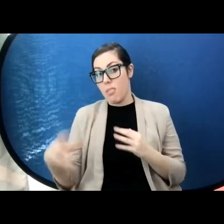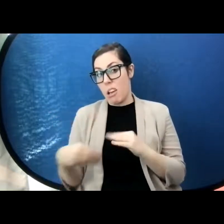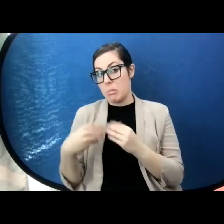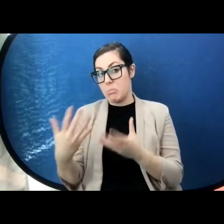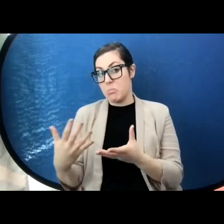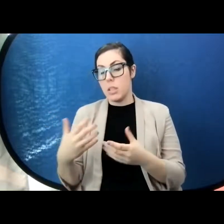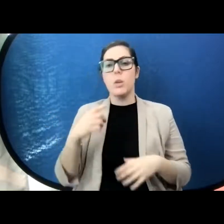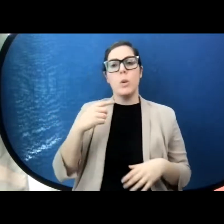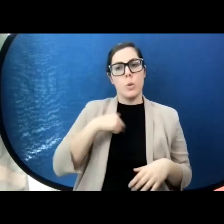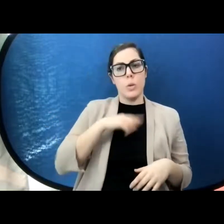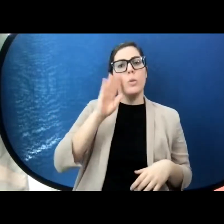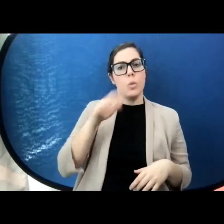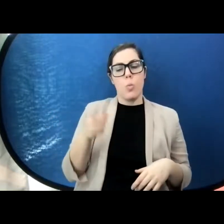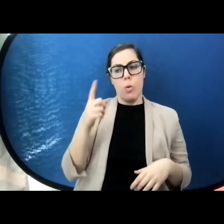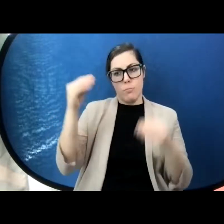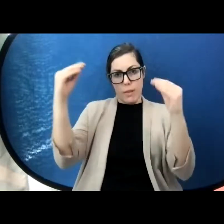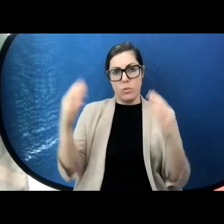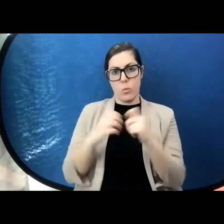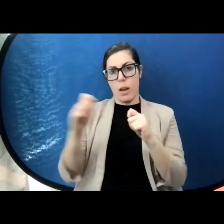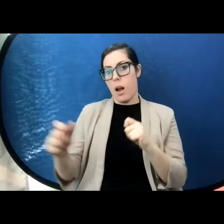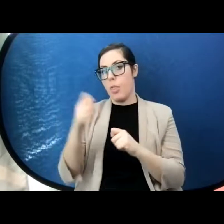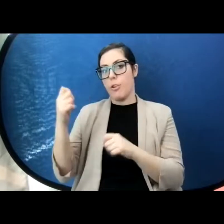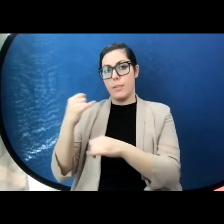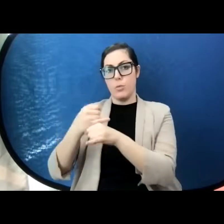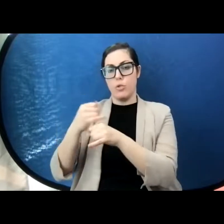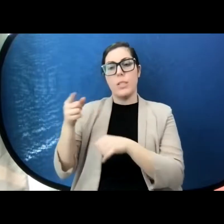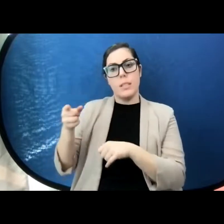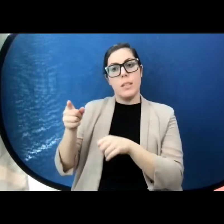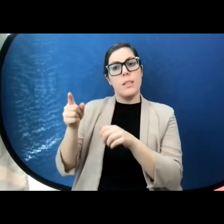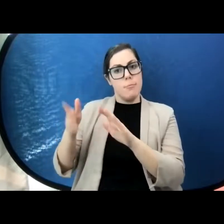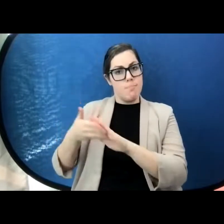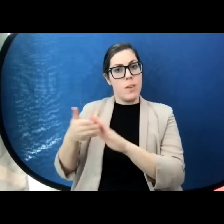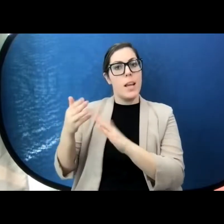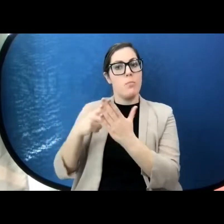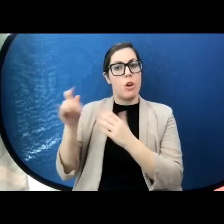a Professor though at another institution who did a program similar to this, so another thing